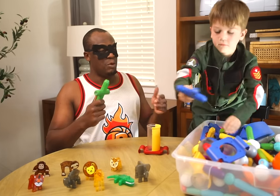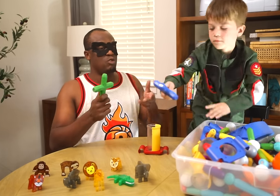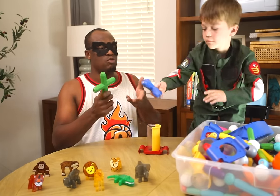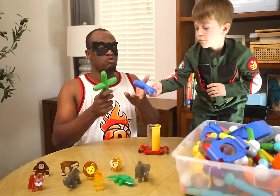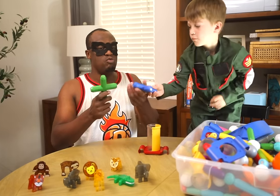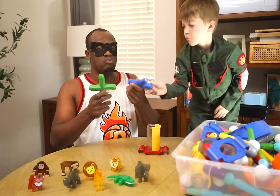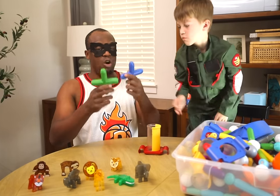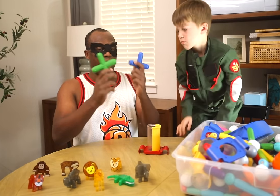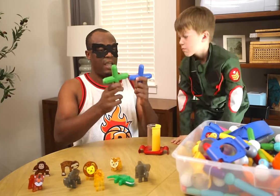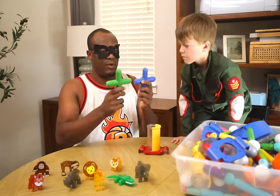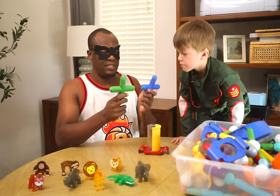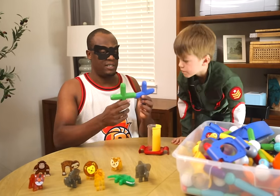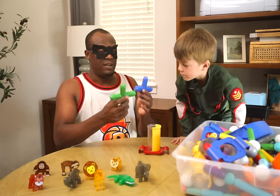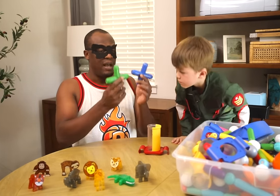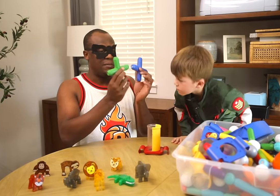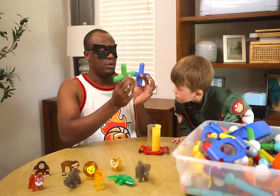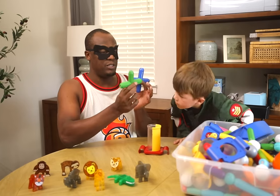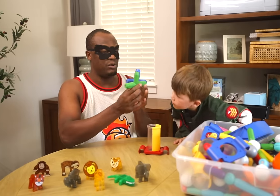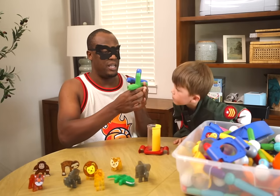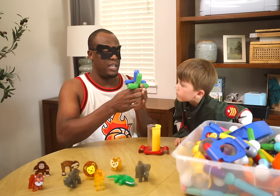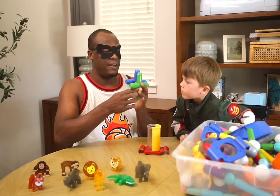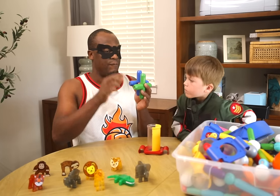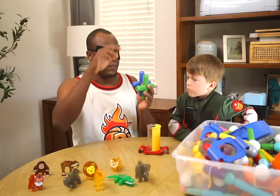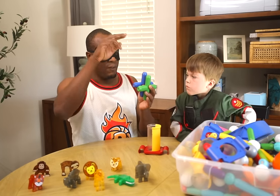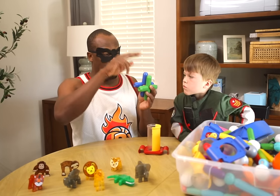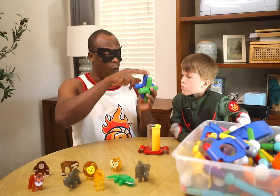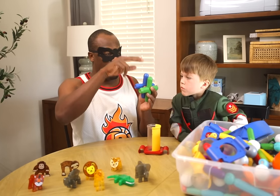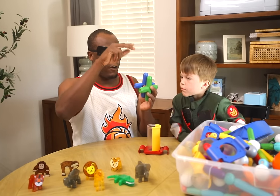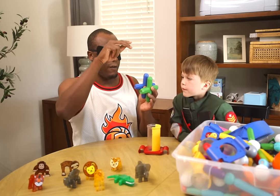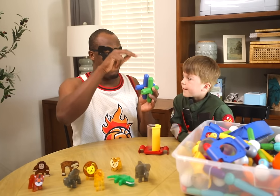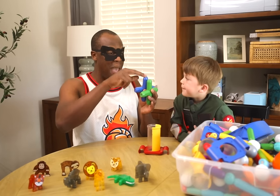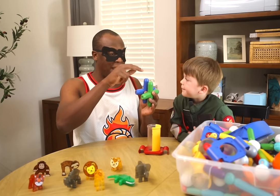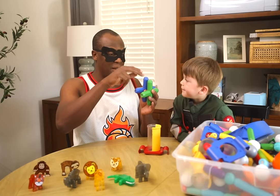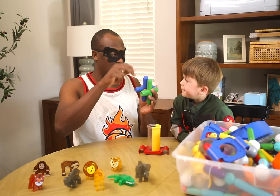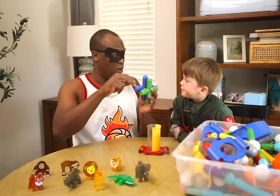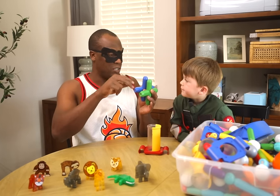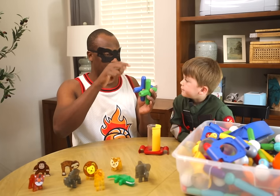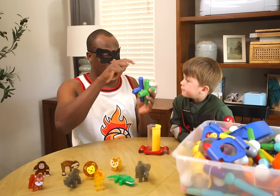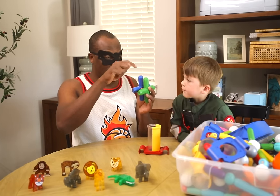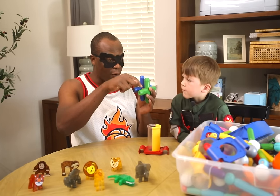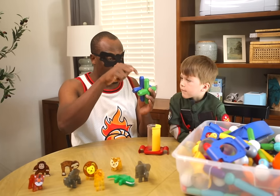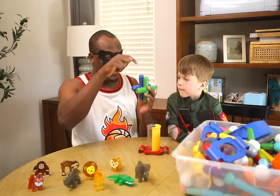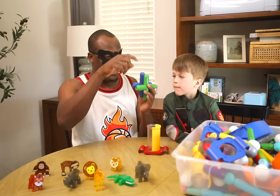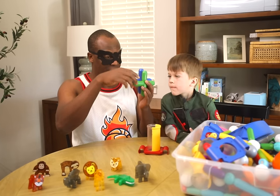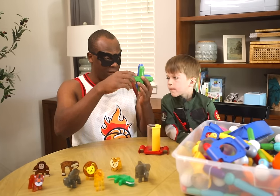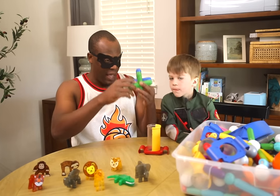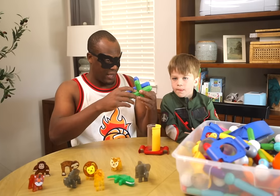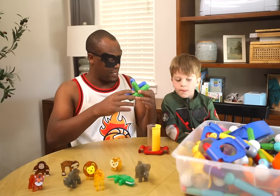Boom! Okay, Wes. I'm going to need four magnet balls per X.